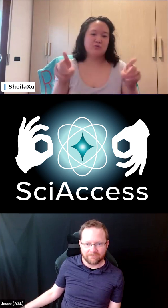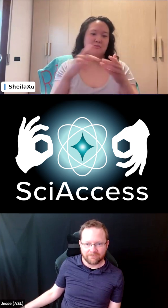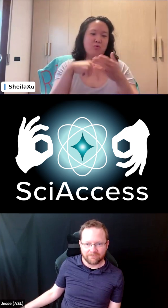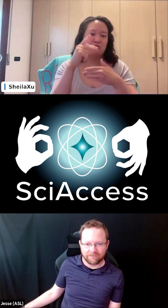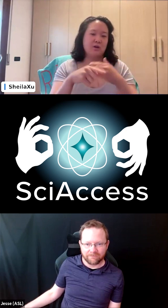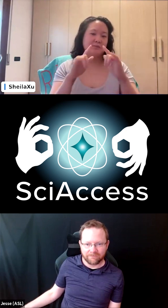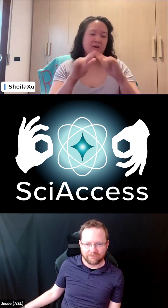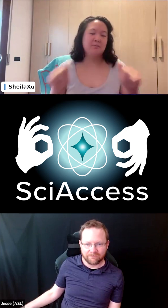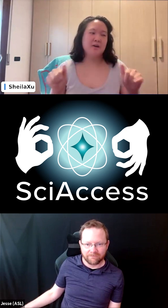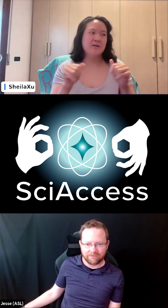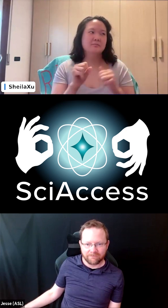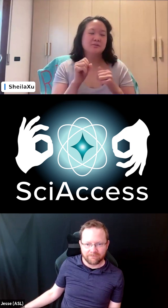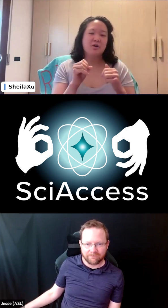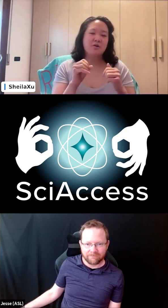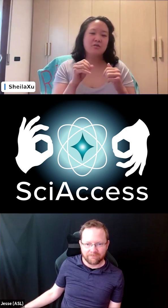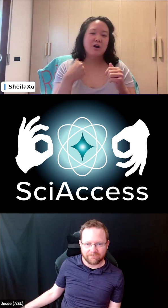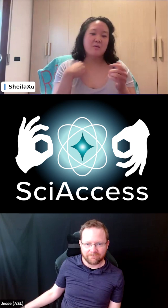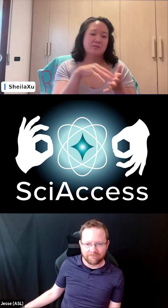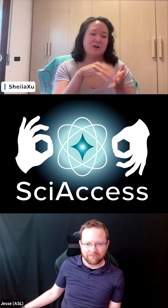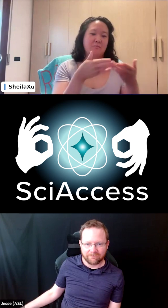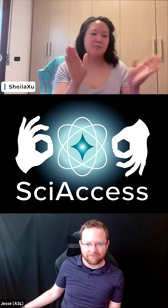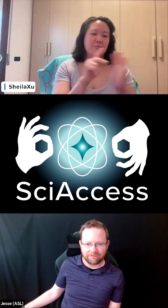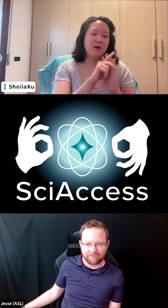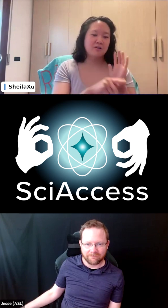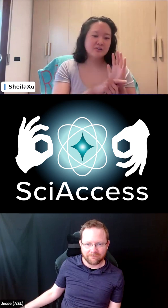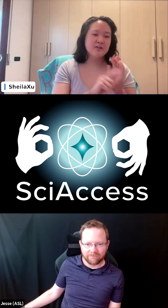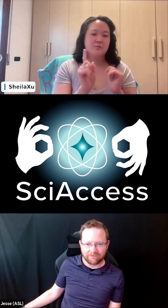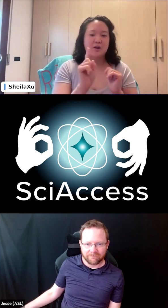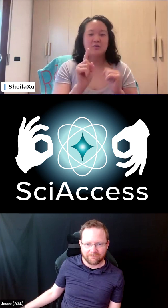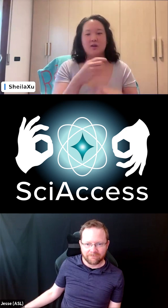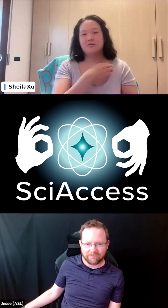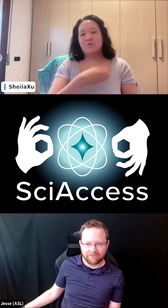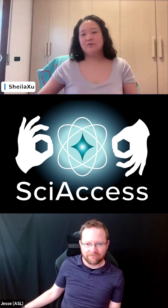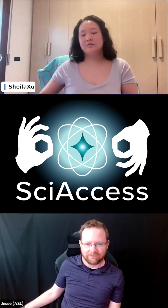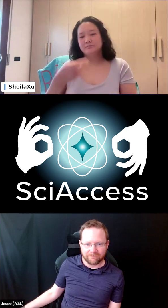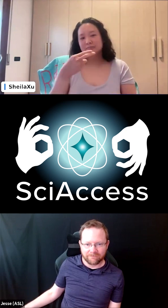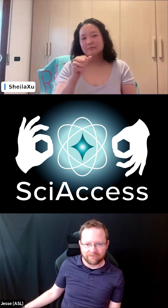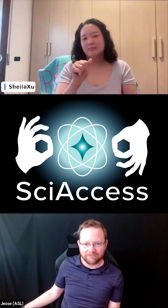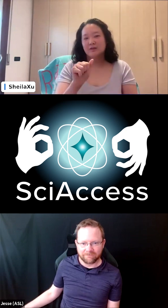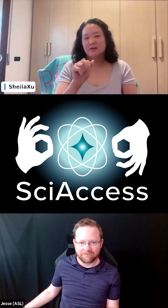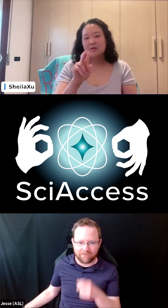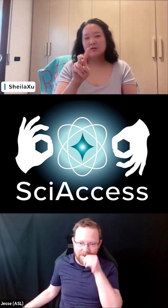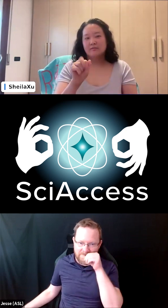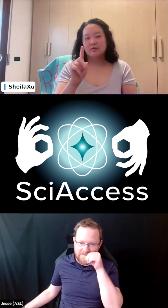I am doing a public policy at Harvard University.